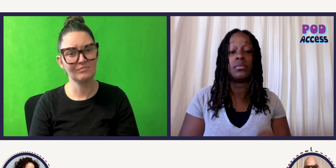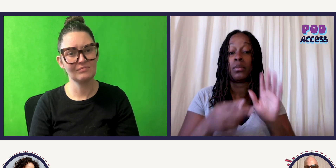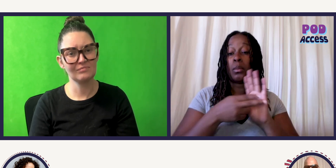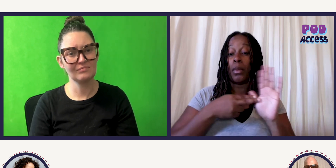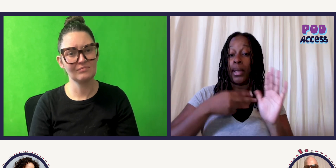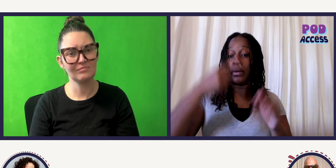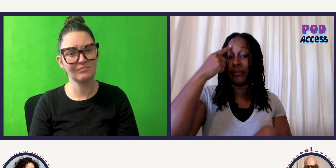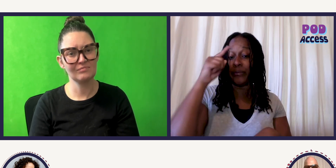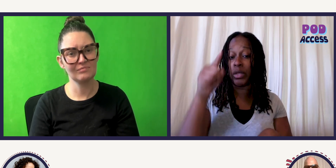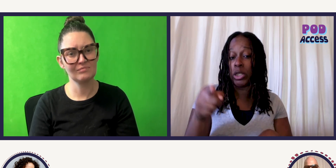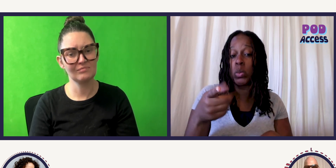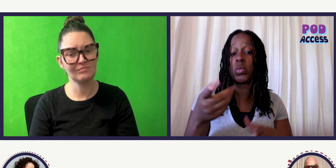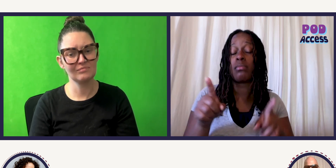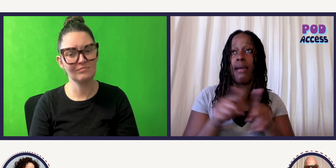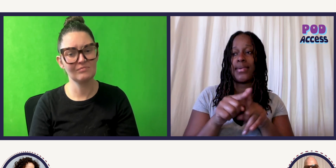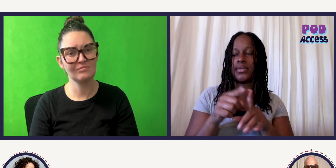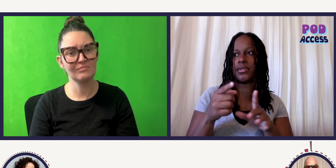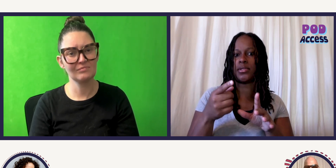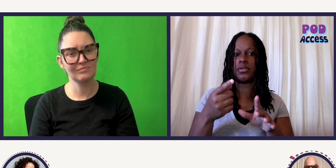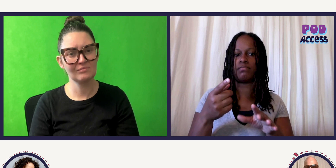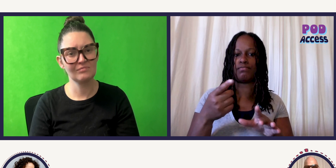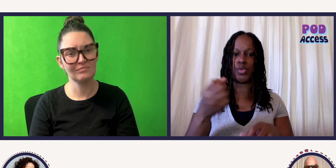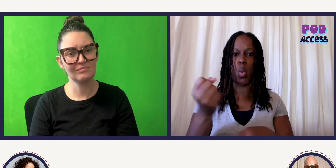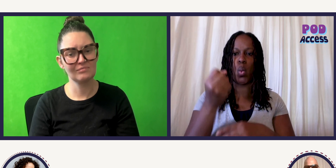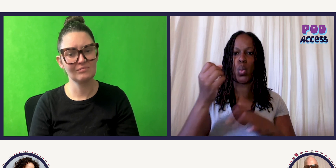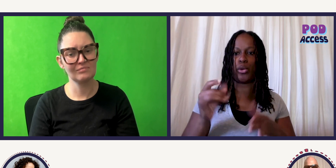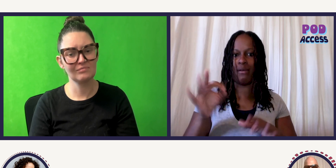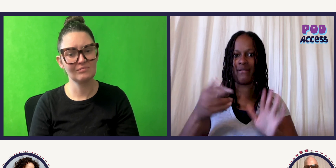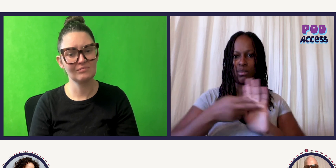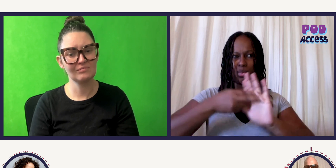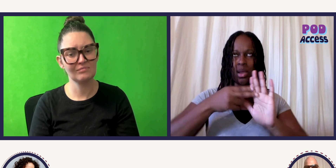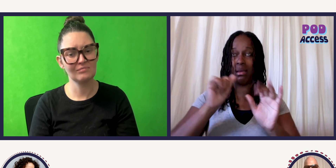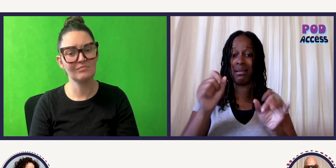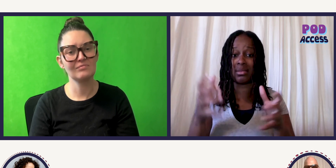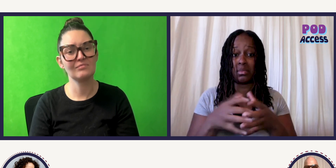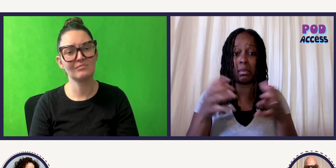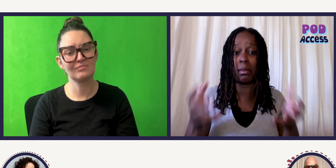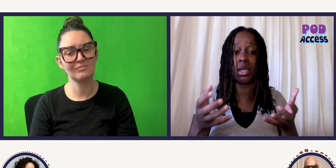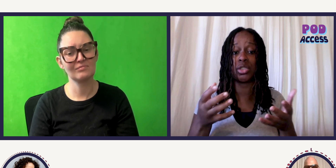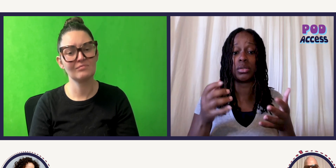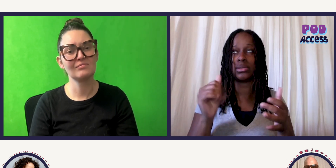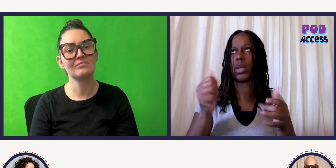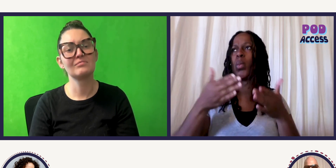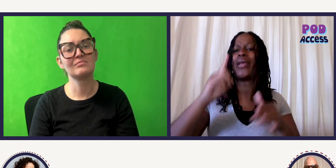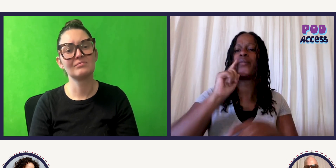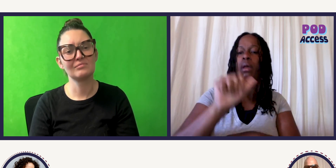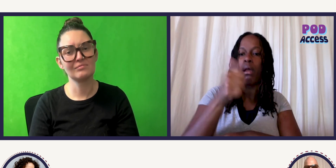Branding is for you as the holder of the brand as much as it is a way for others to recognize and think about you or your product or service.